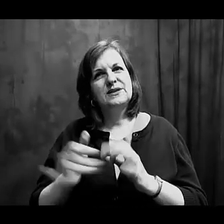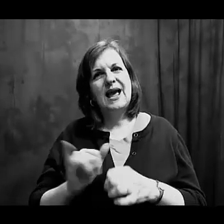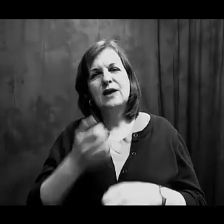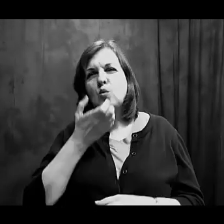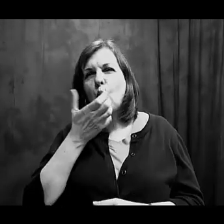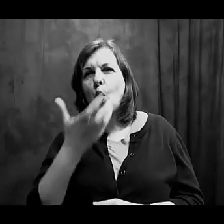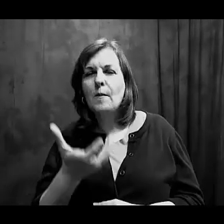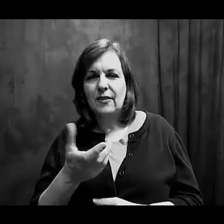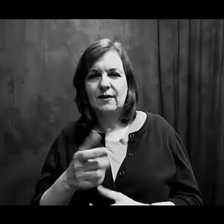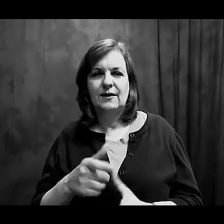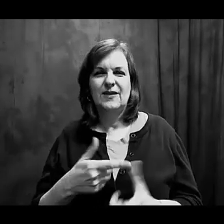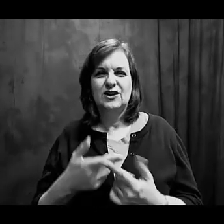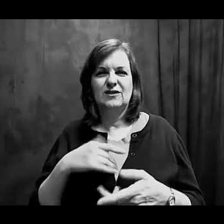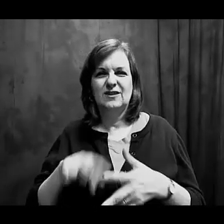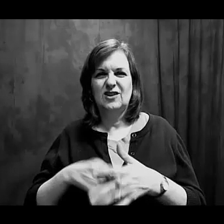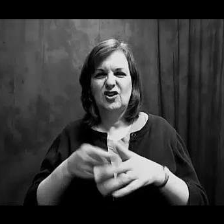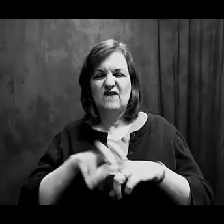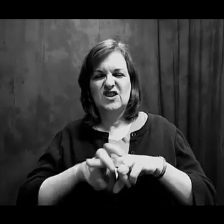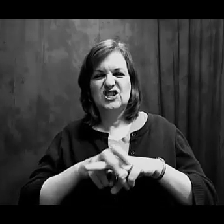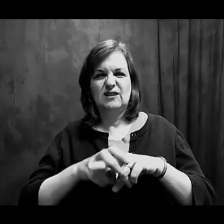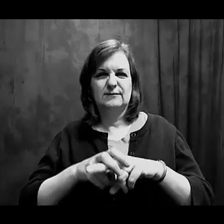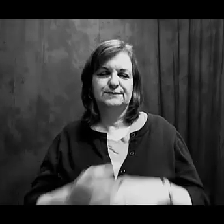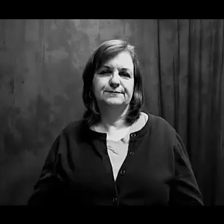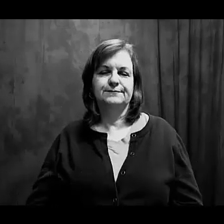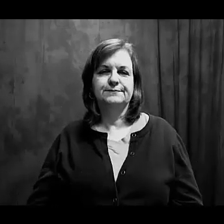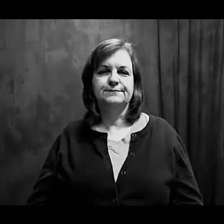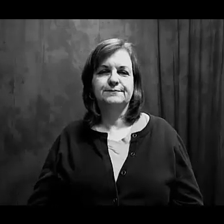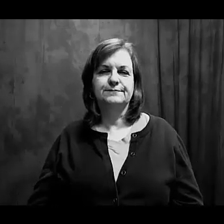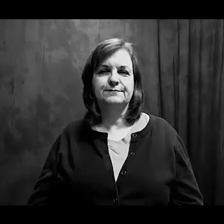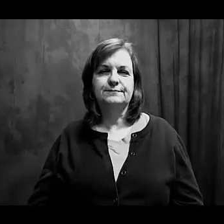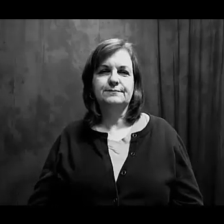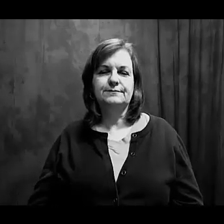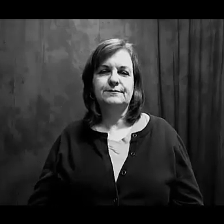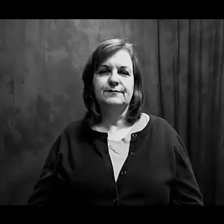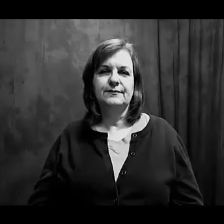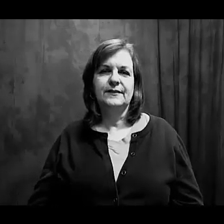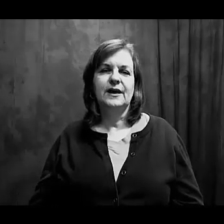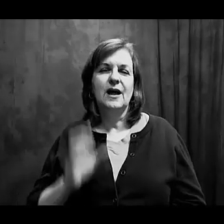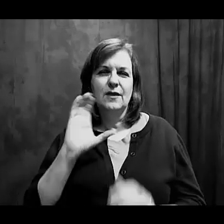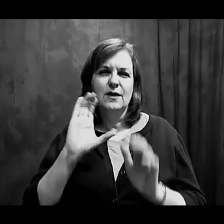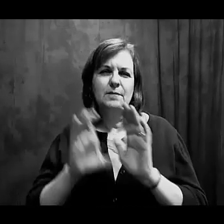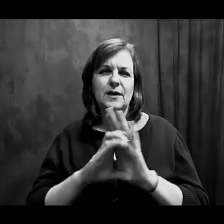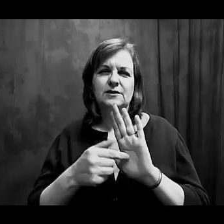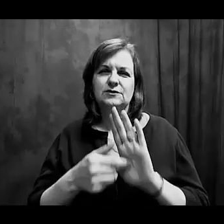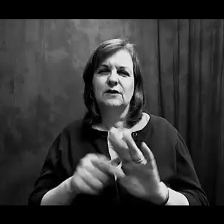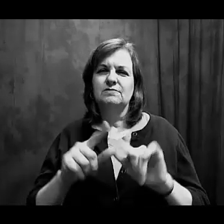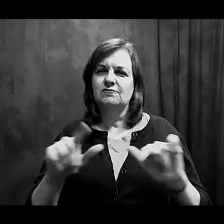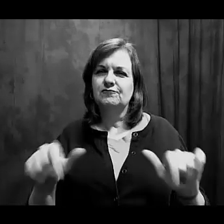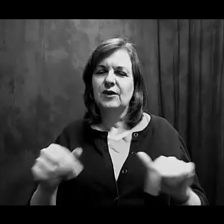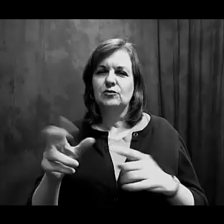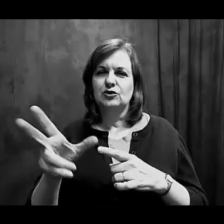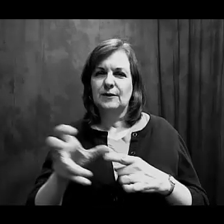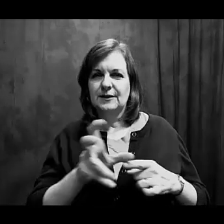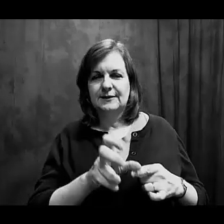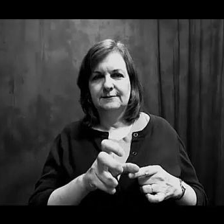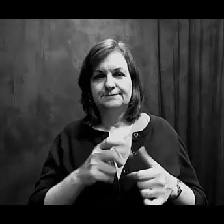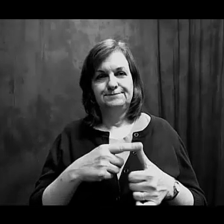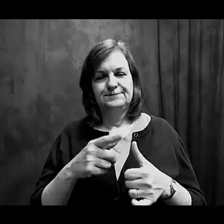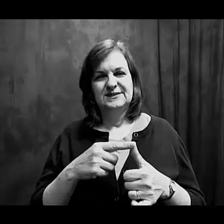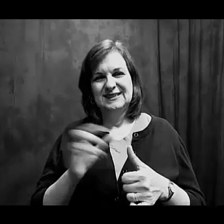of receptors you see a bunch of different ones here we see these free nerve endings